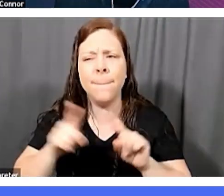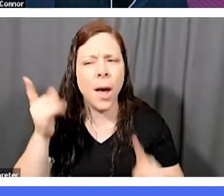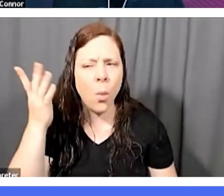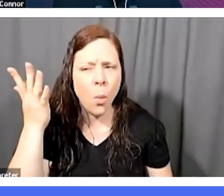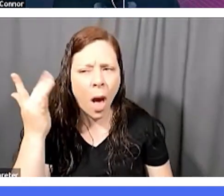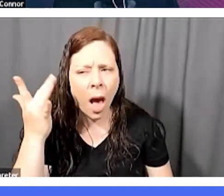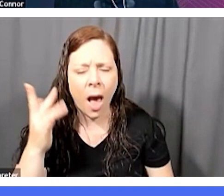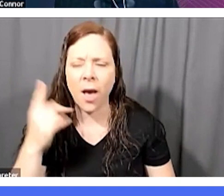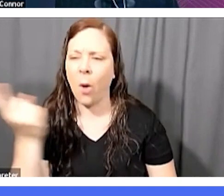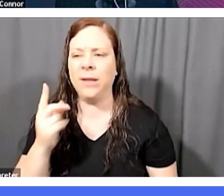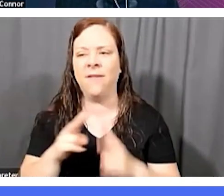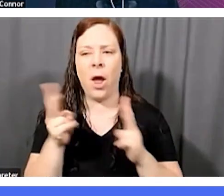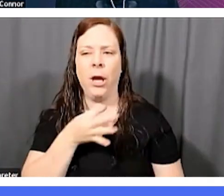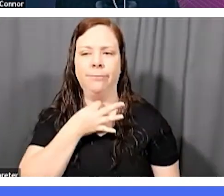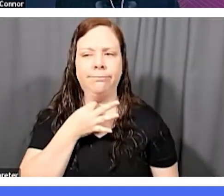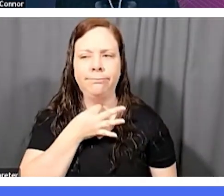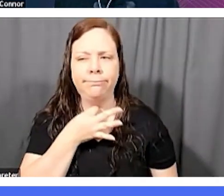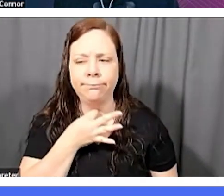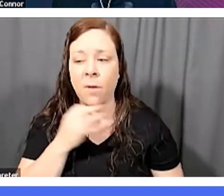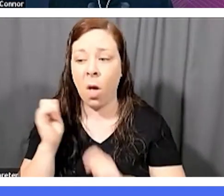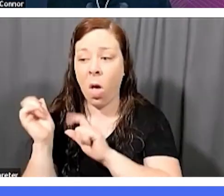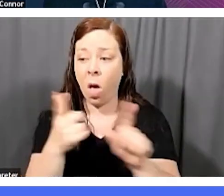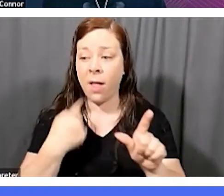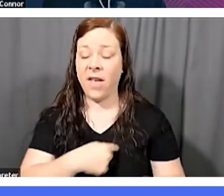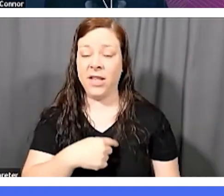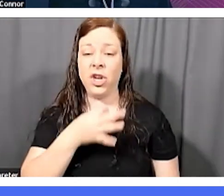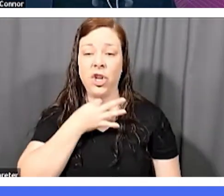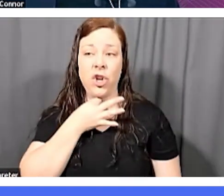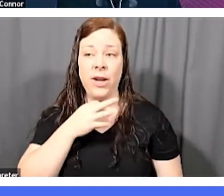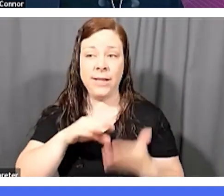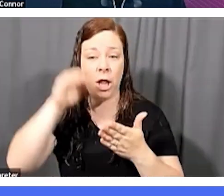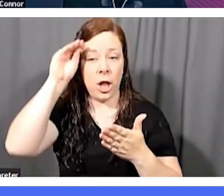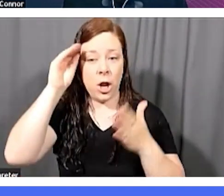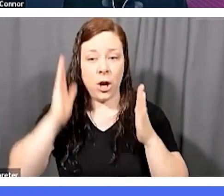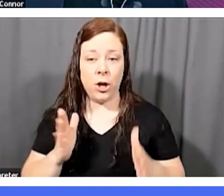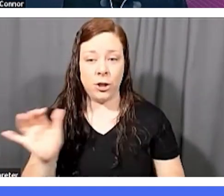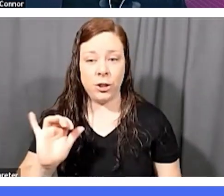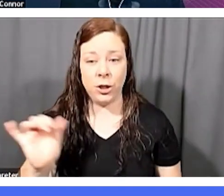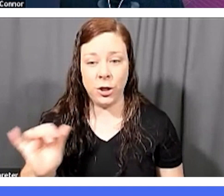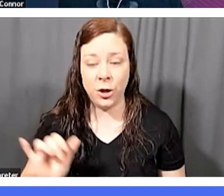And while all of us, I would like to think are also curious learners. I mean, who watches the documentary at night, right?